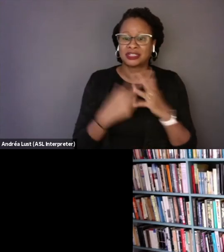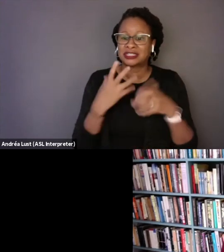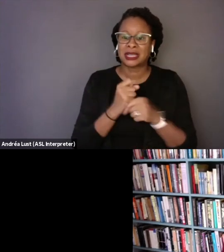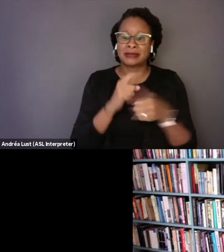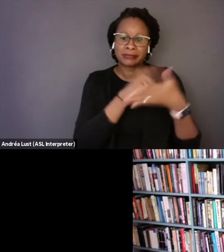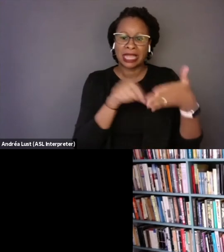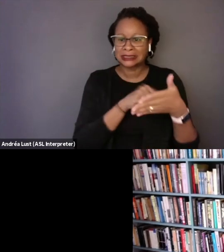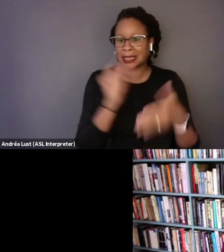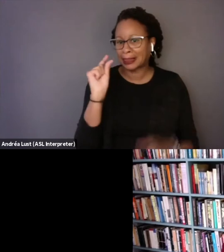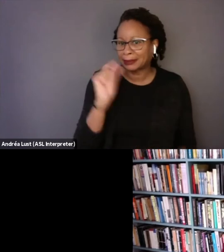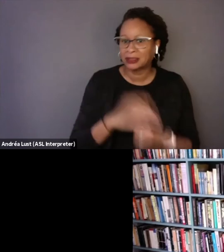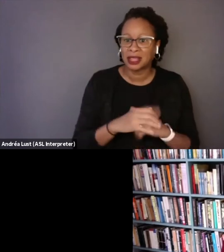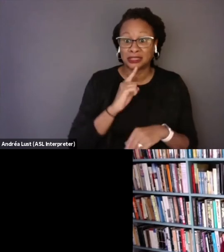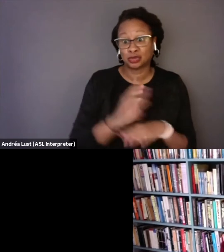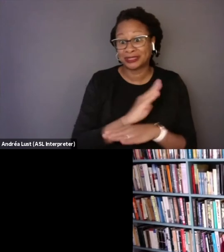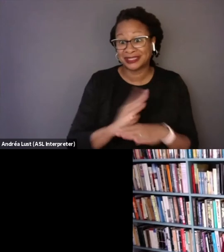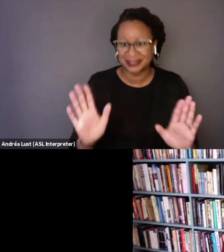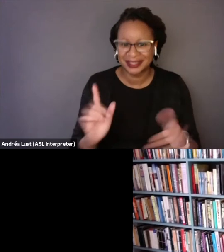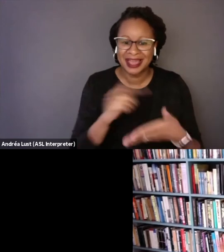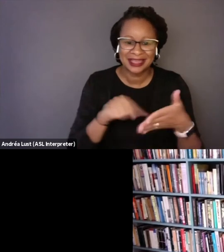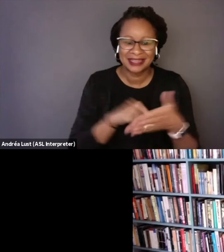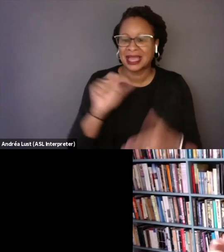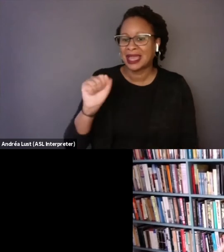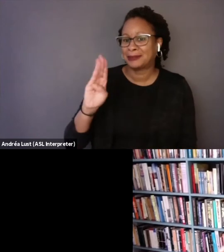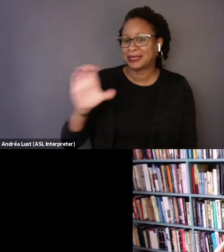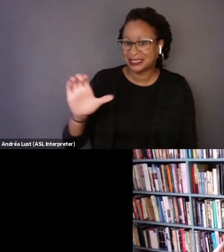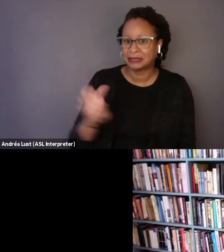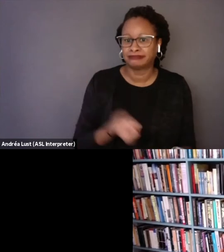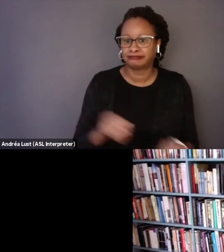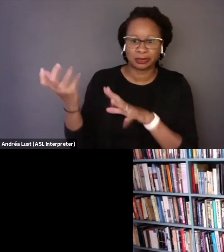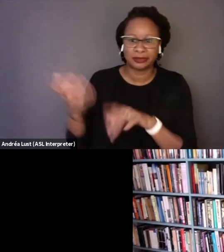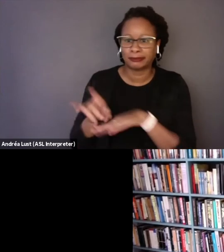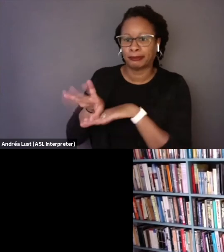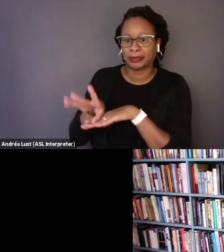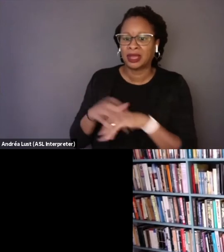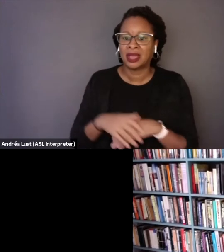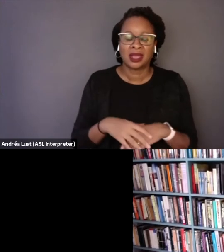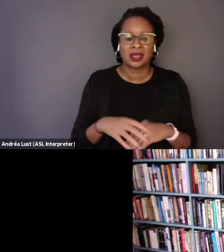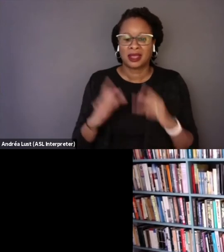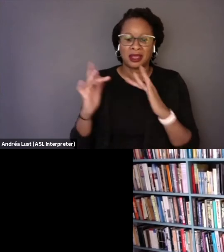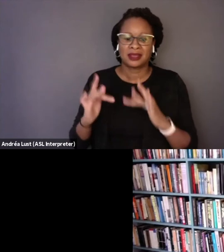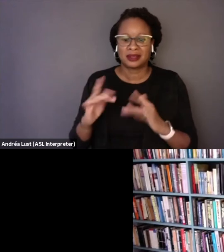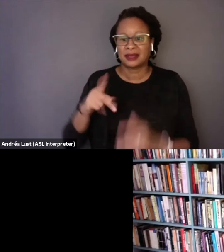But literally canceled, right? Off ABC into networks that were more niche like PBS and TNT,